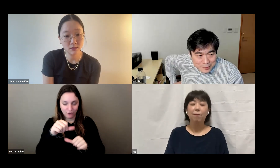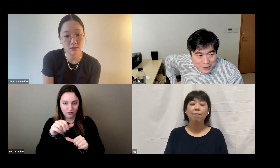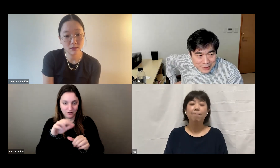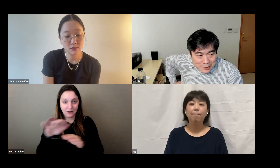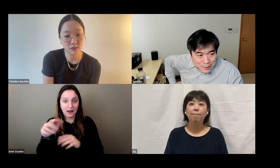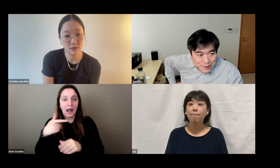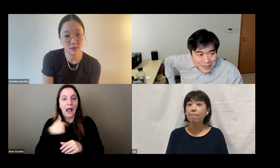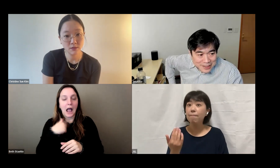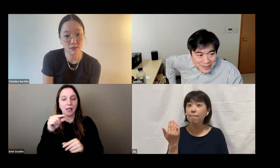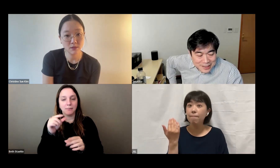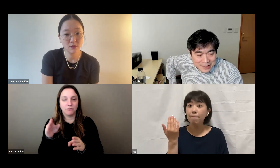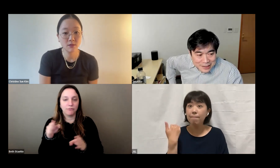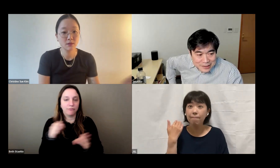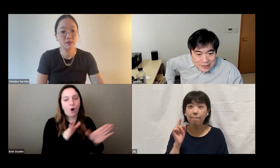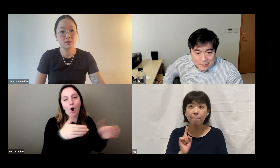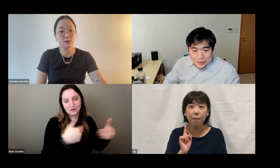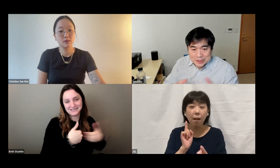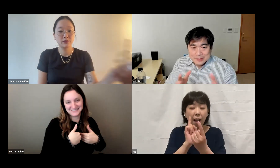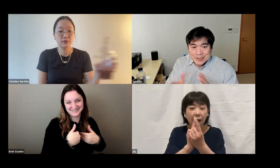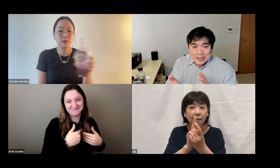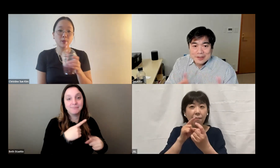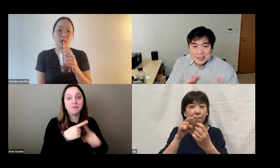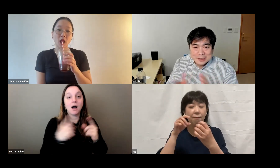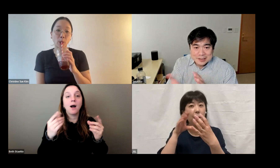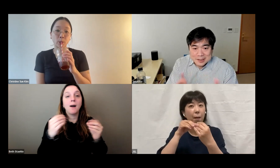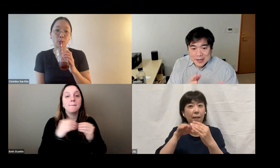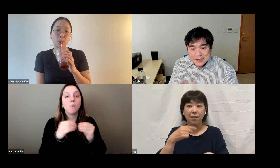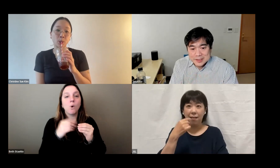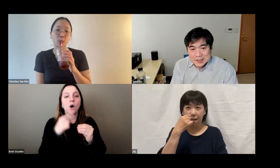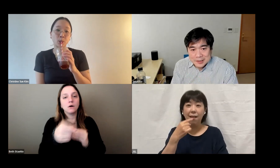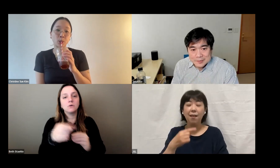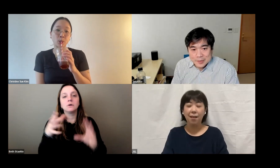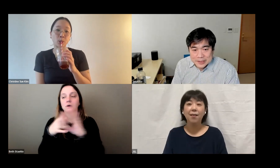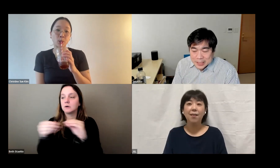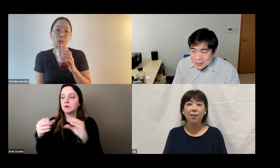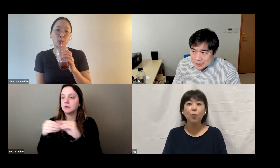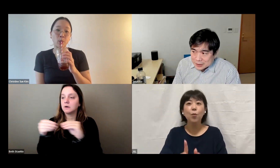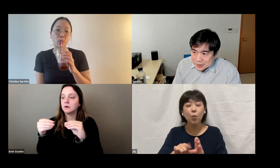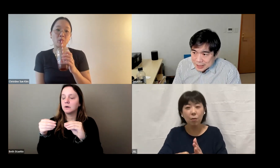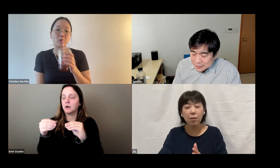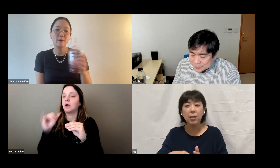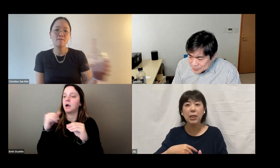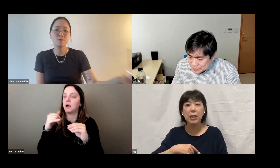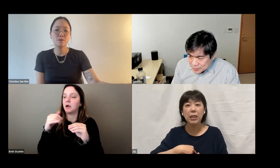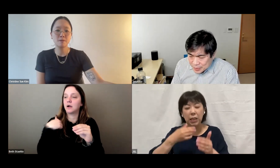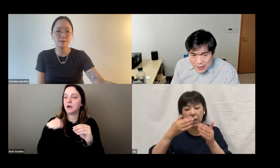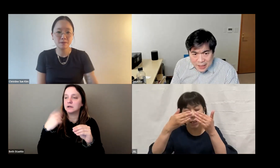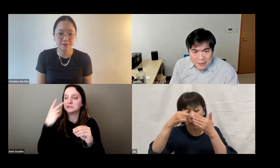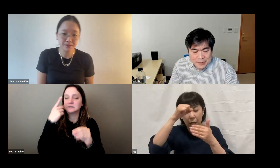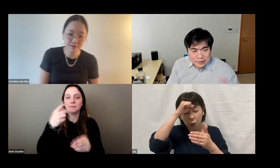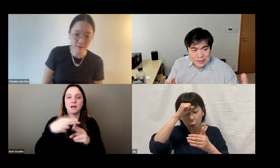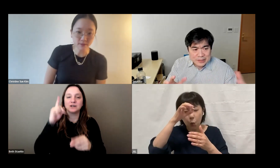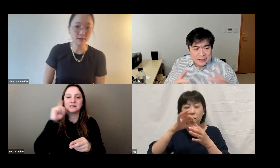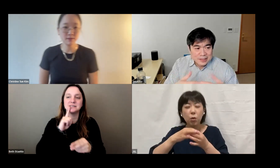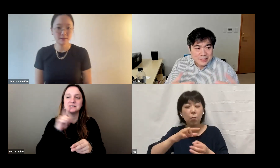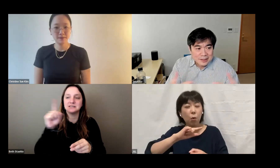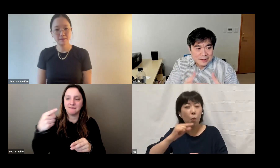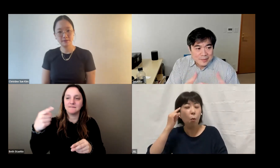But the more I listen, the more similarities I see and the challenges. And I'm curious